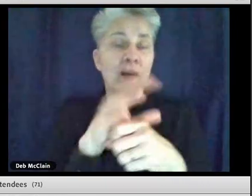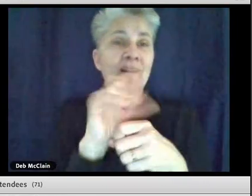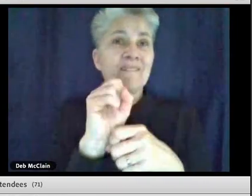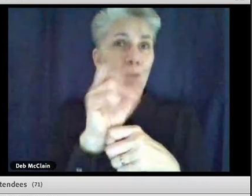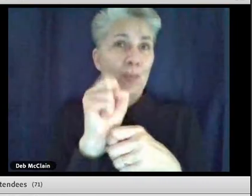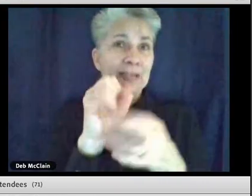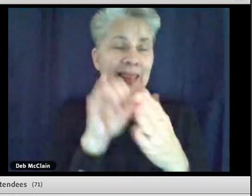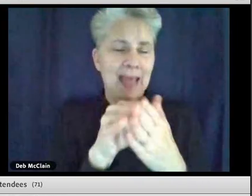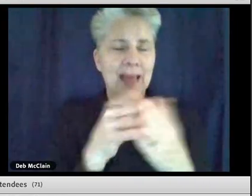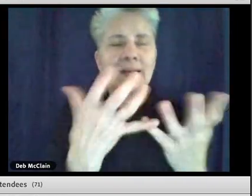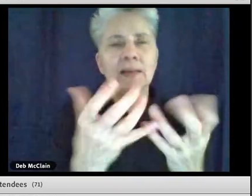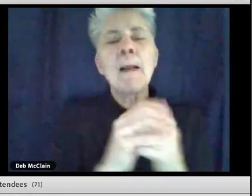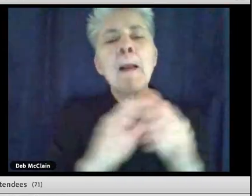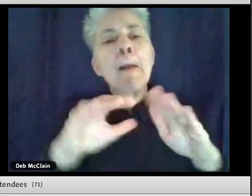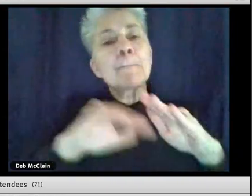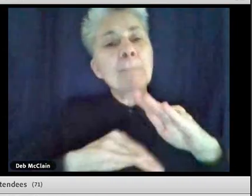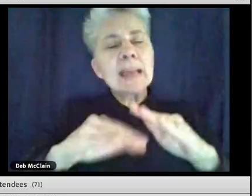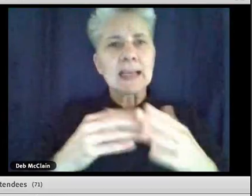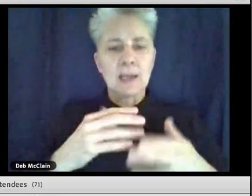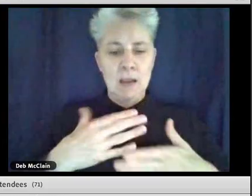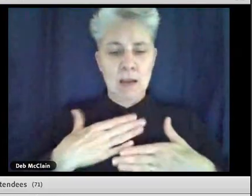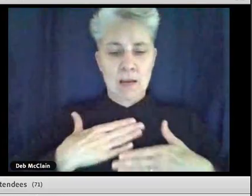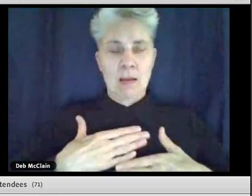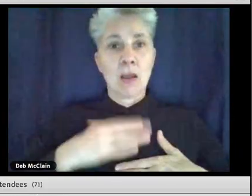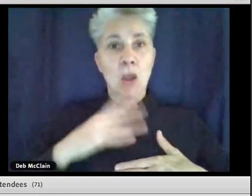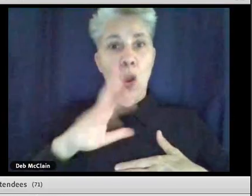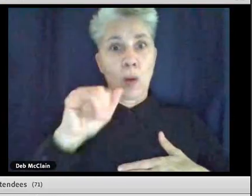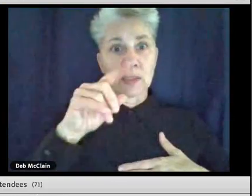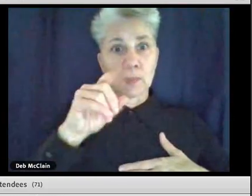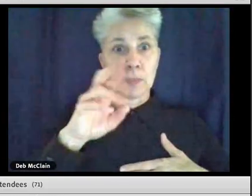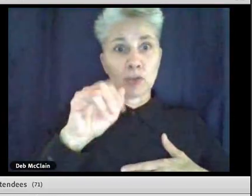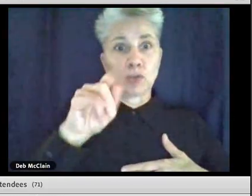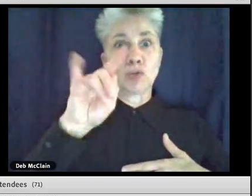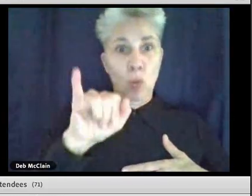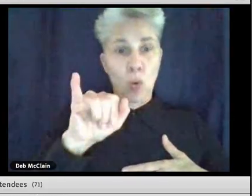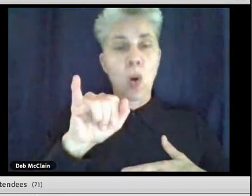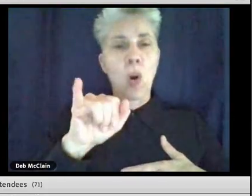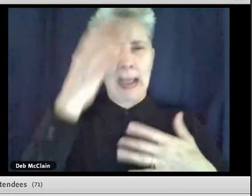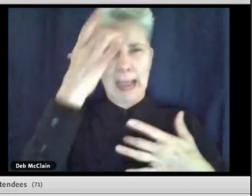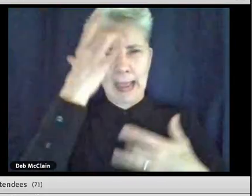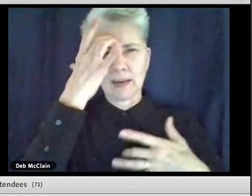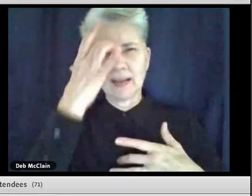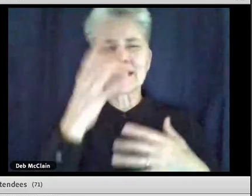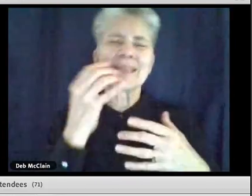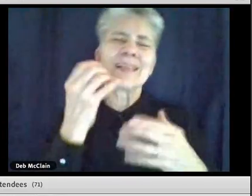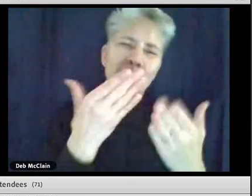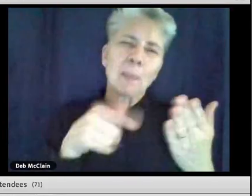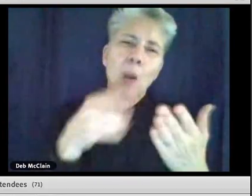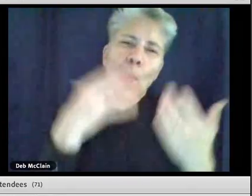and it's basically a respiratory illness. You guys probably know all these facts, but I'm just going to review them very quickly.